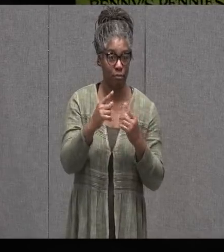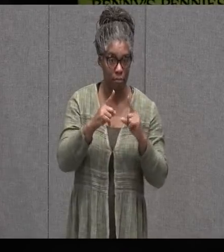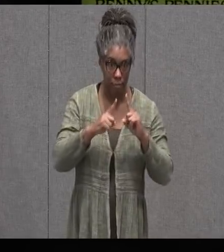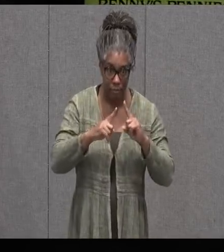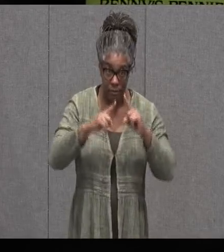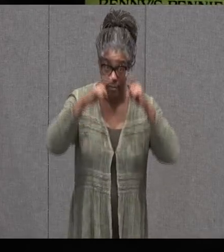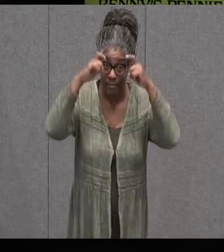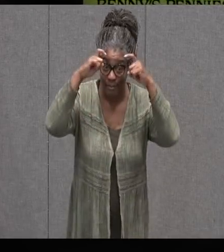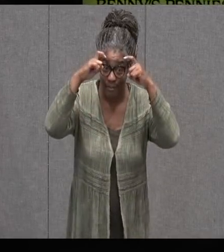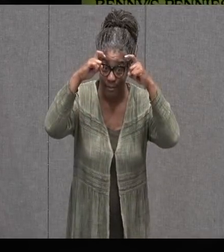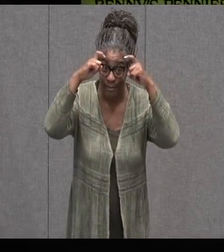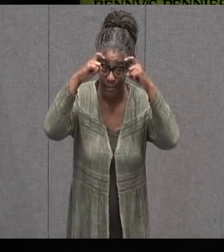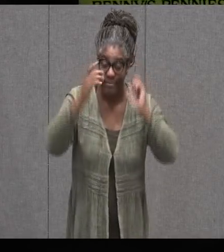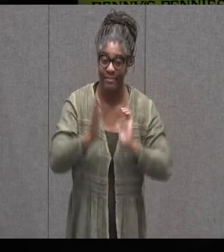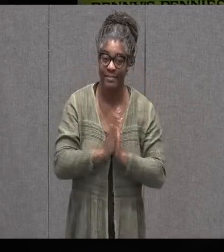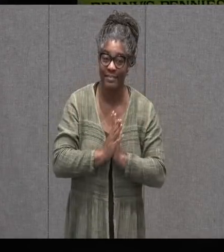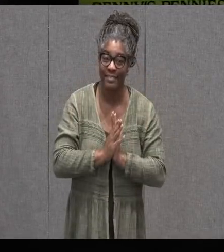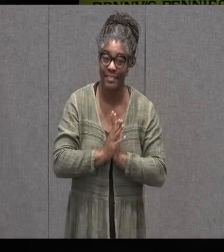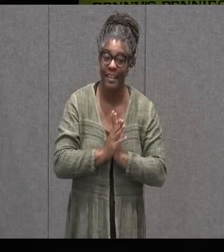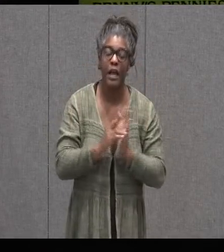that you are reading aloud a question.